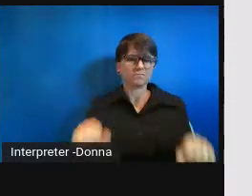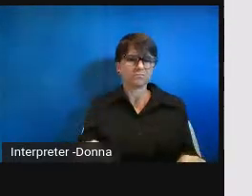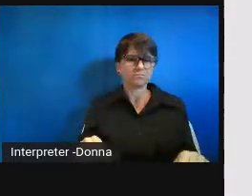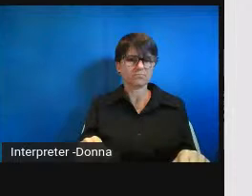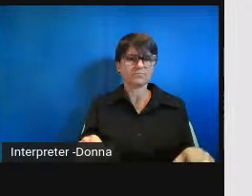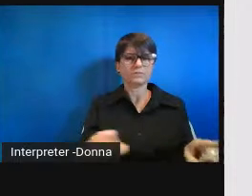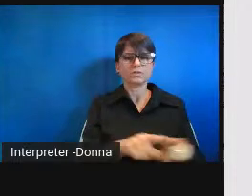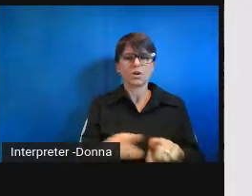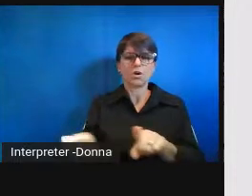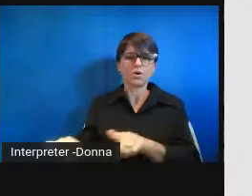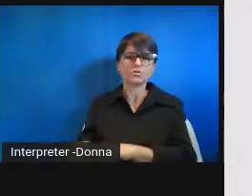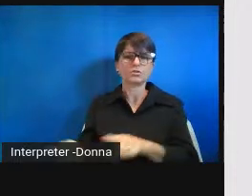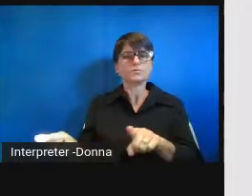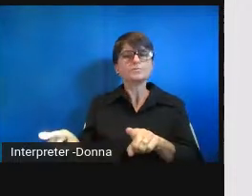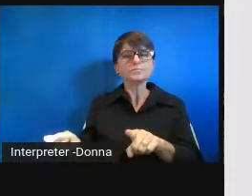government of .